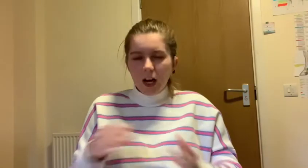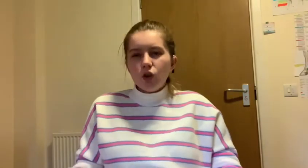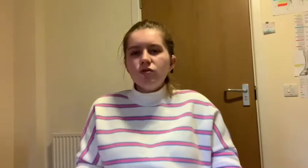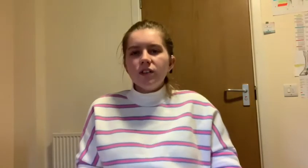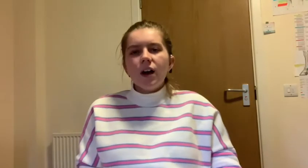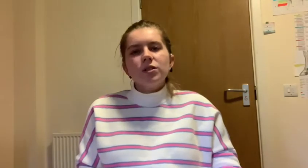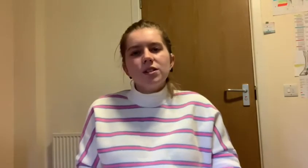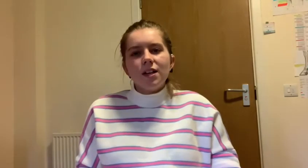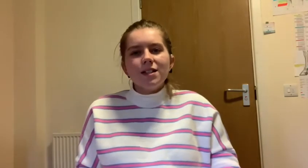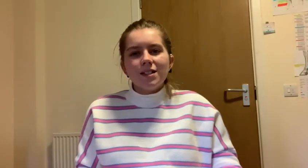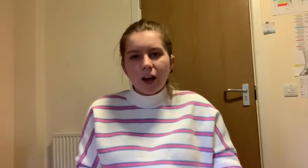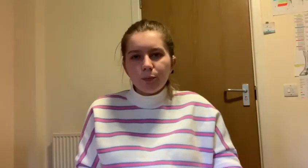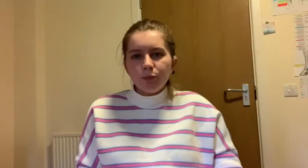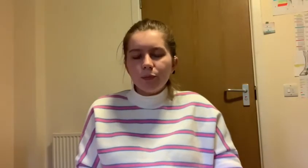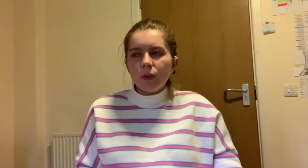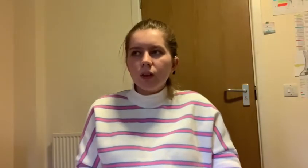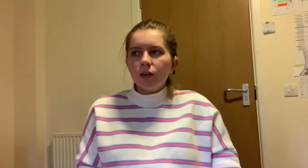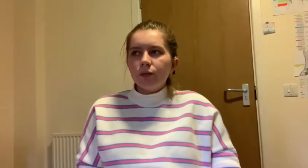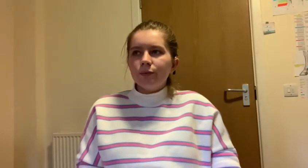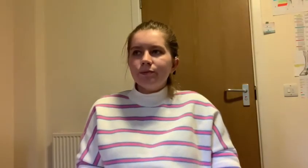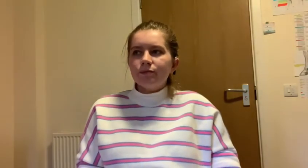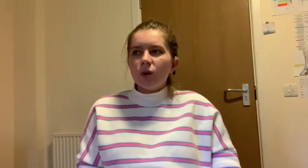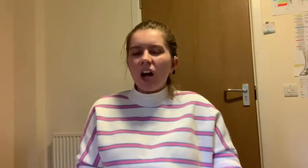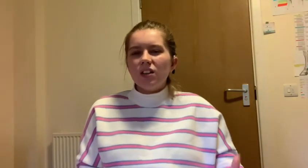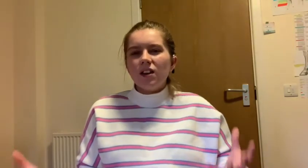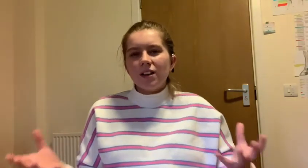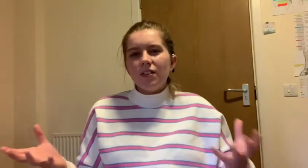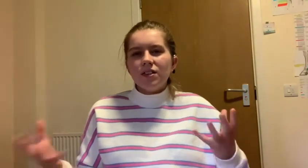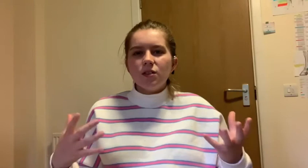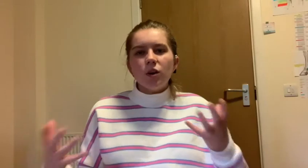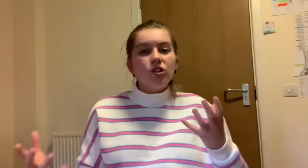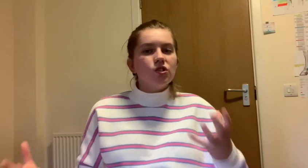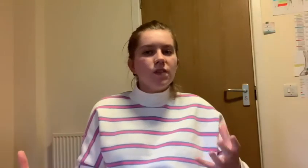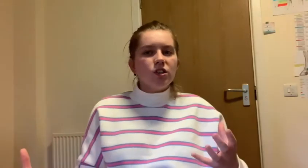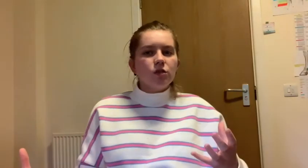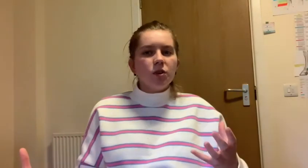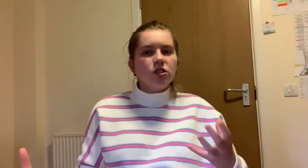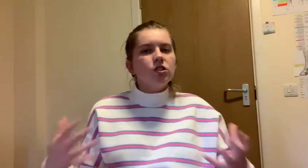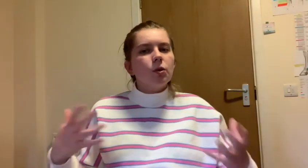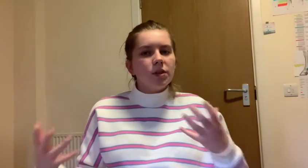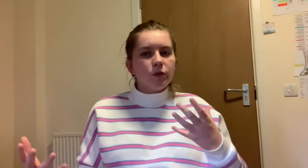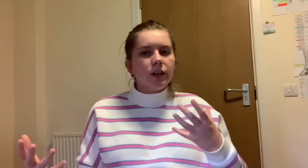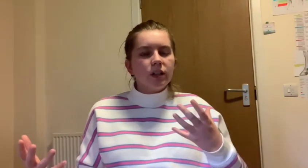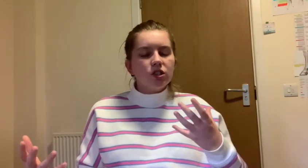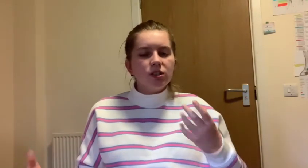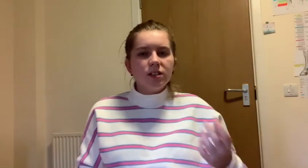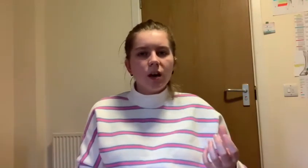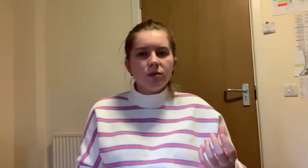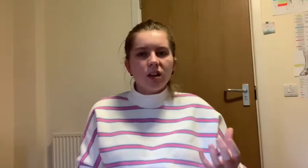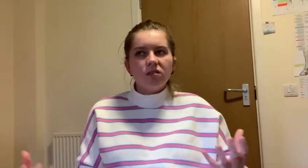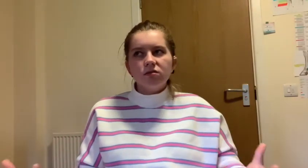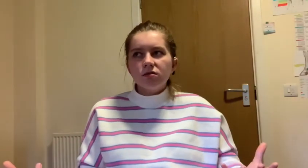I couldn't think of a way to say "damn", again it's using your facial expression because your not being too english. "Damn" is like urgh.